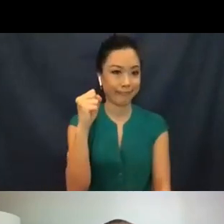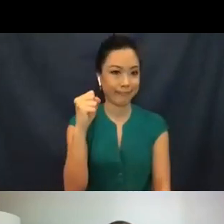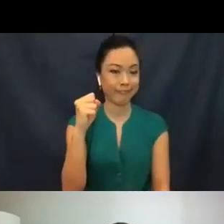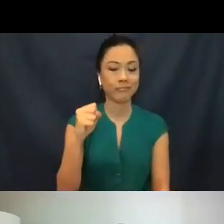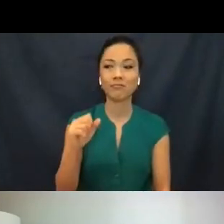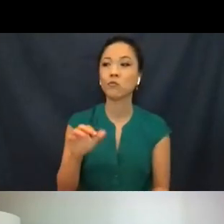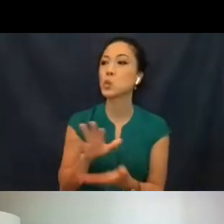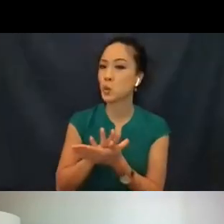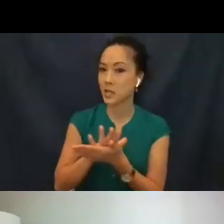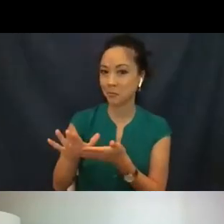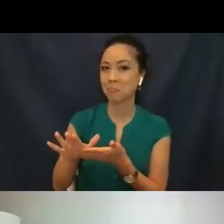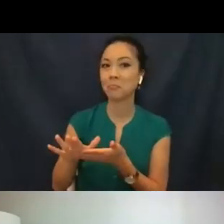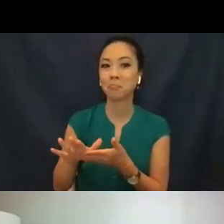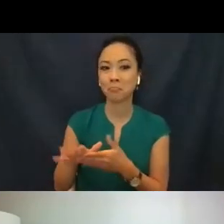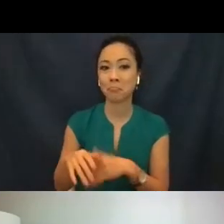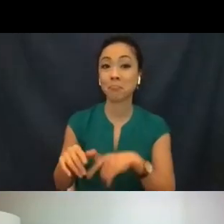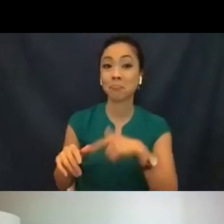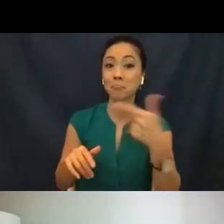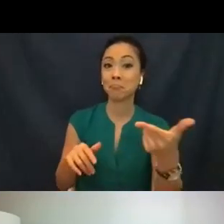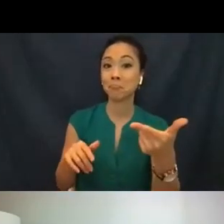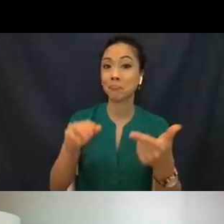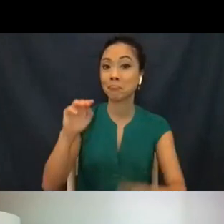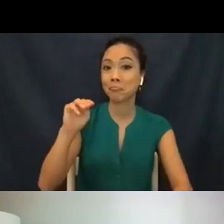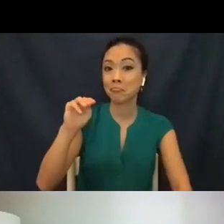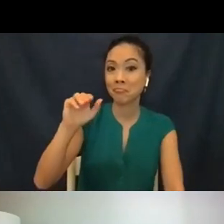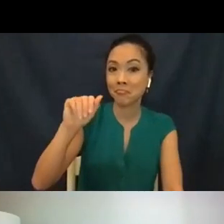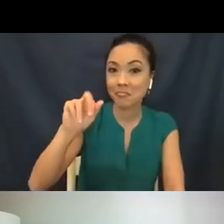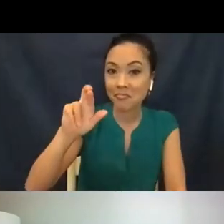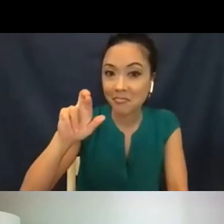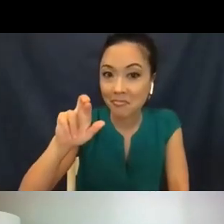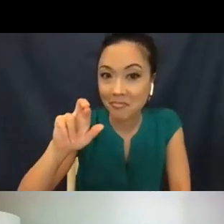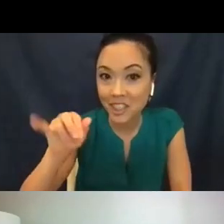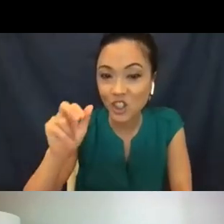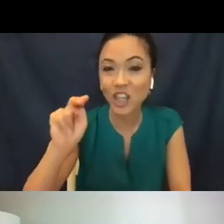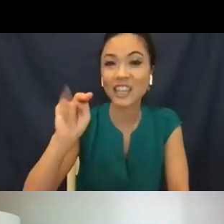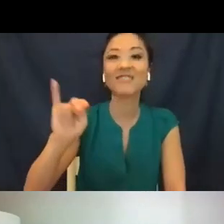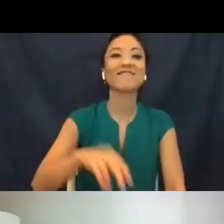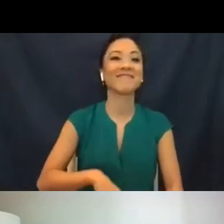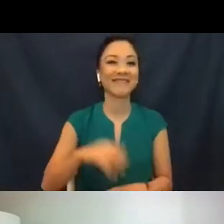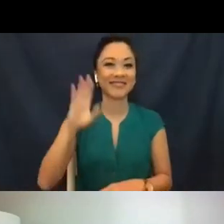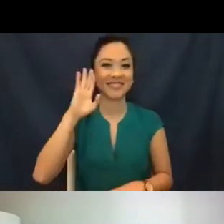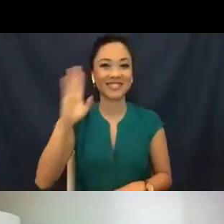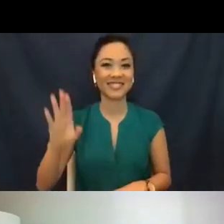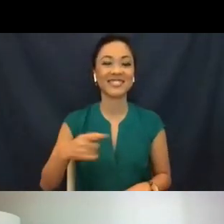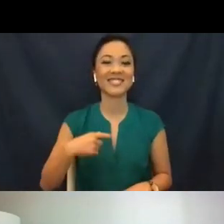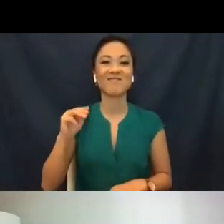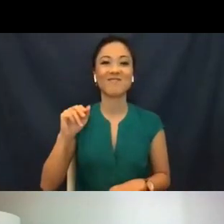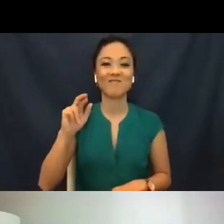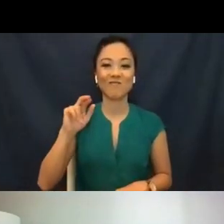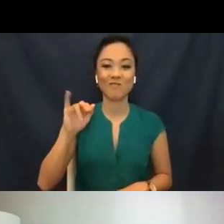17:55:35 >> MARYA WETHERS: Again, I'm Marjani Forte-Saunders. I'm cheesing because I'm so